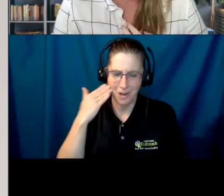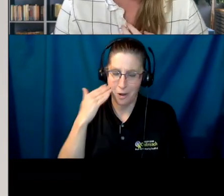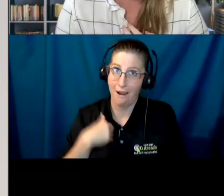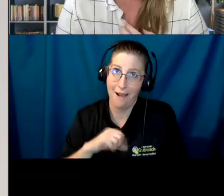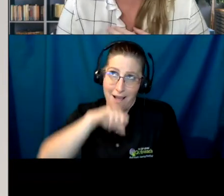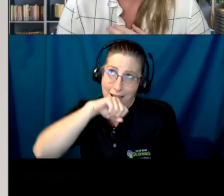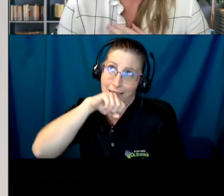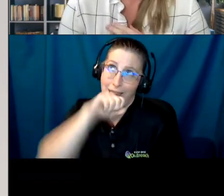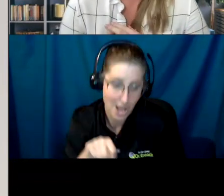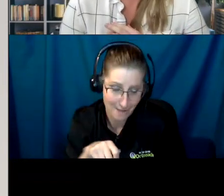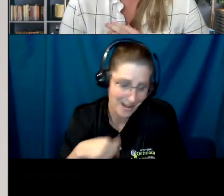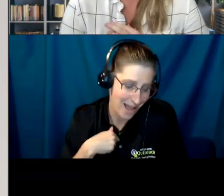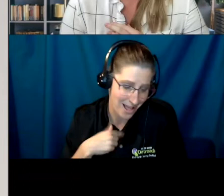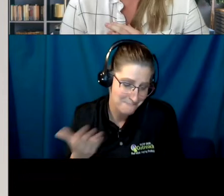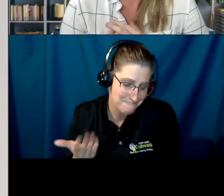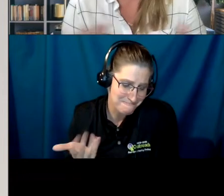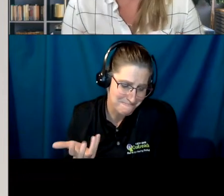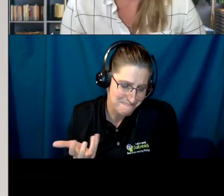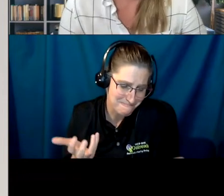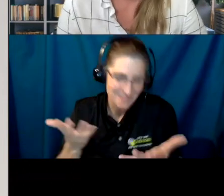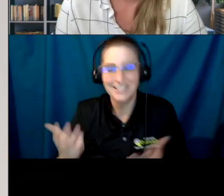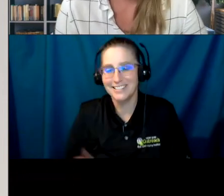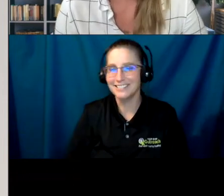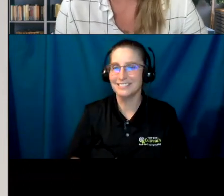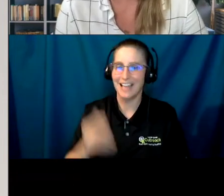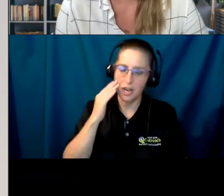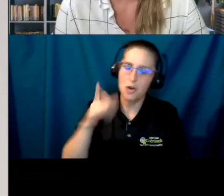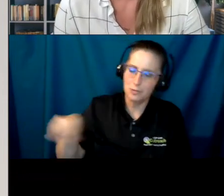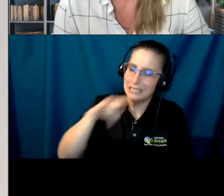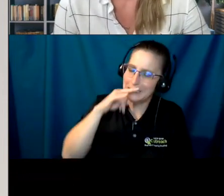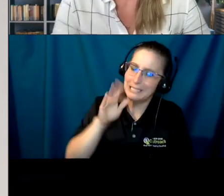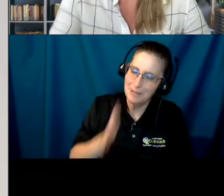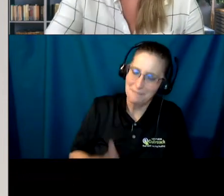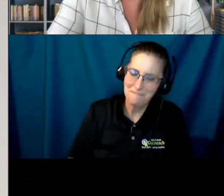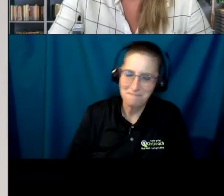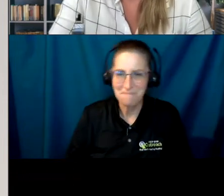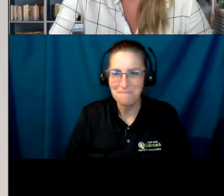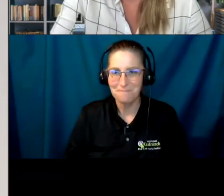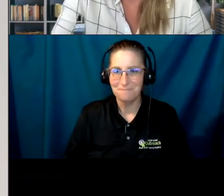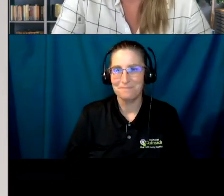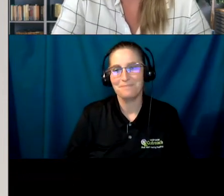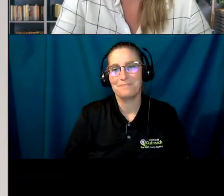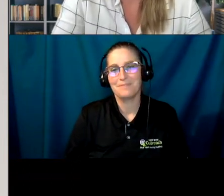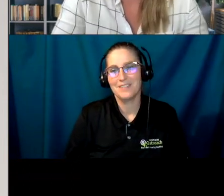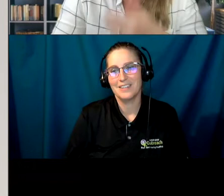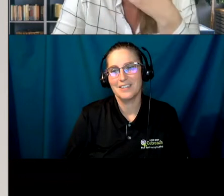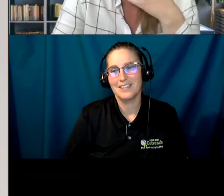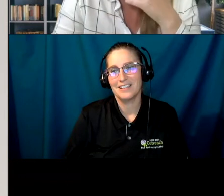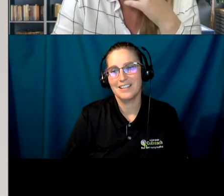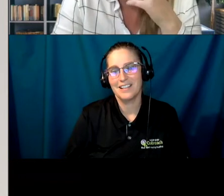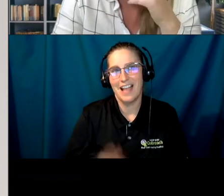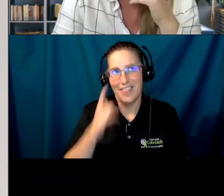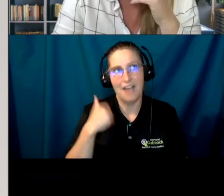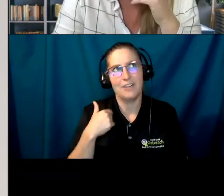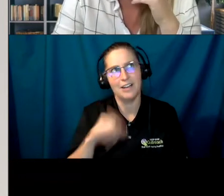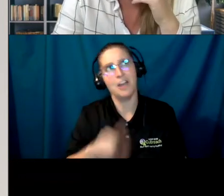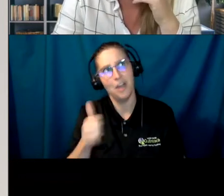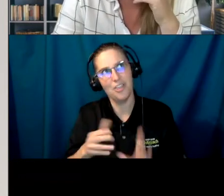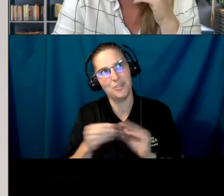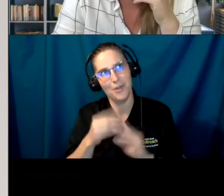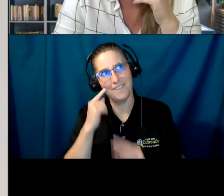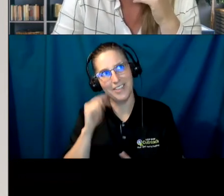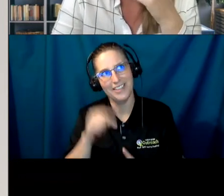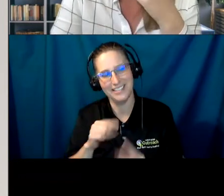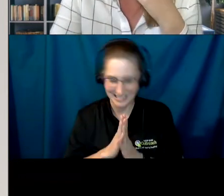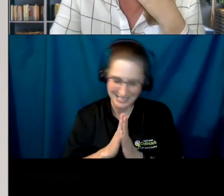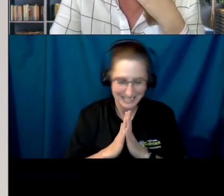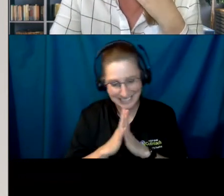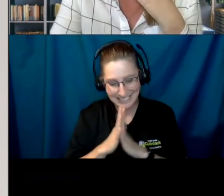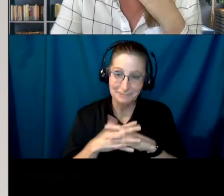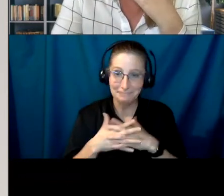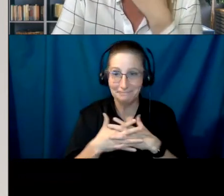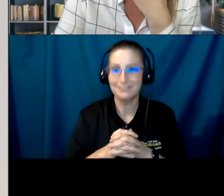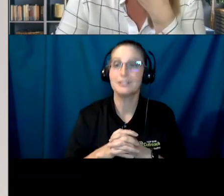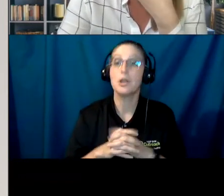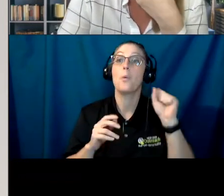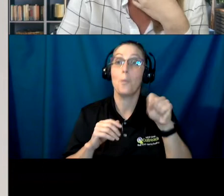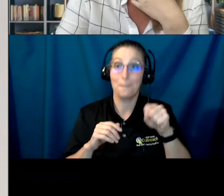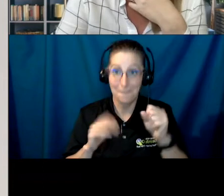on it. So I know our kids do too. I also have I think a story for this. Oh, yes. So I just